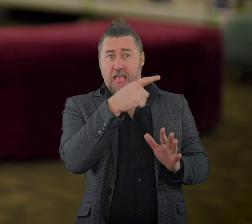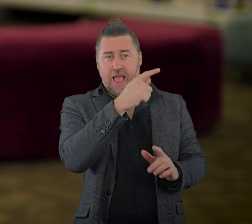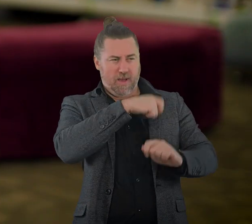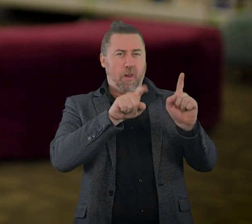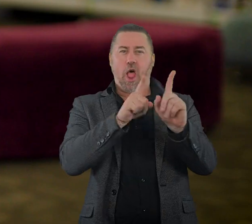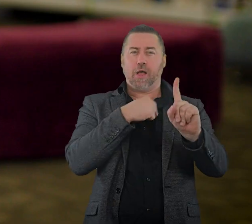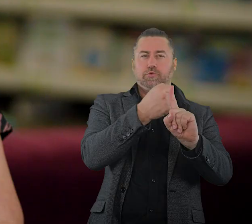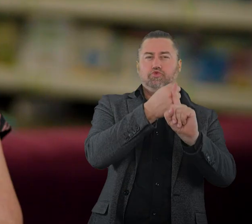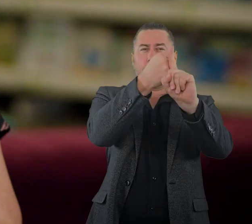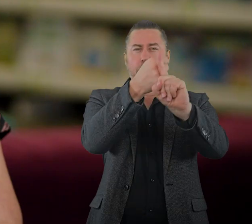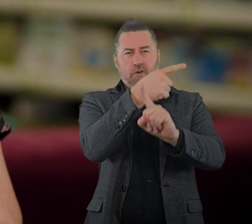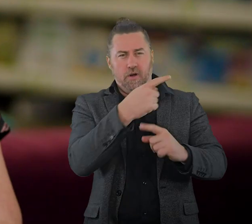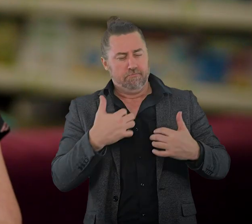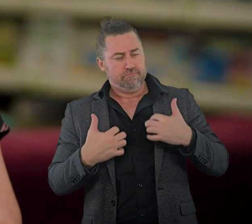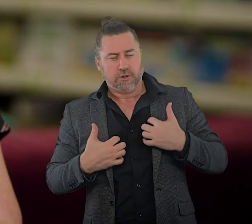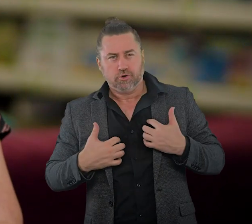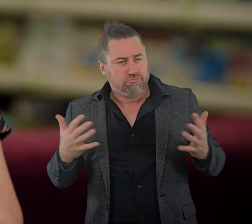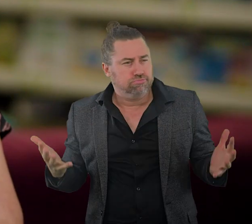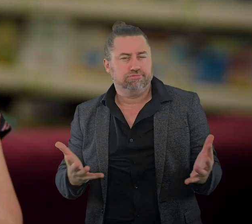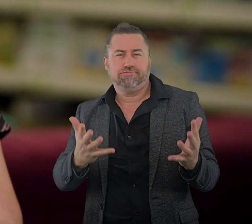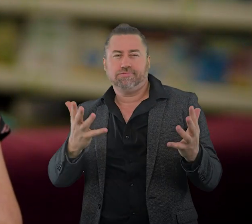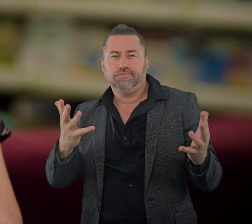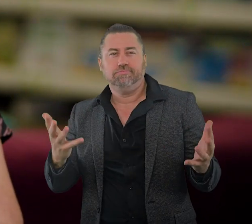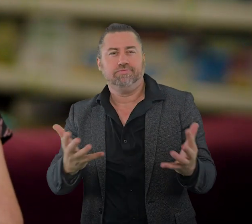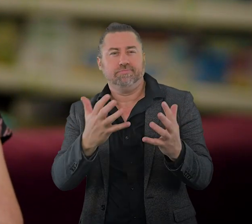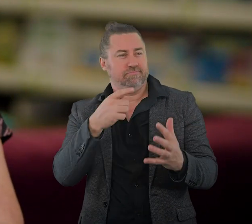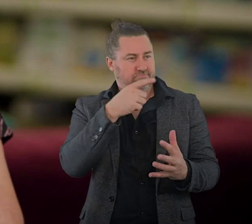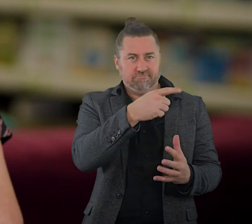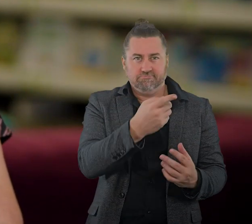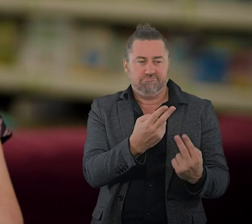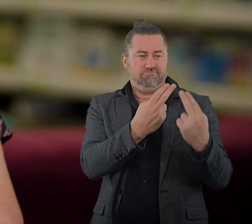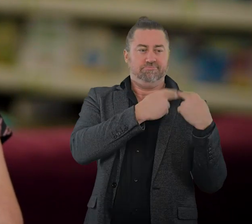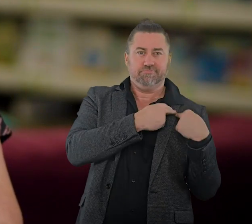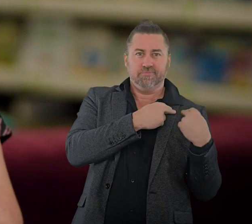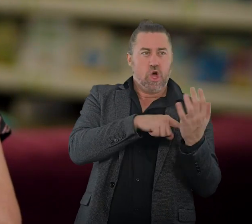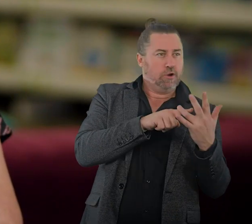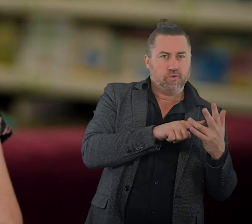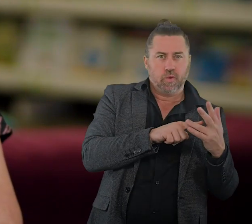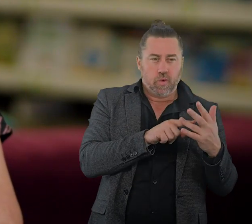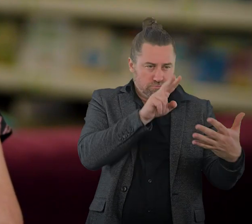took that role on. She was really passionate about it and took on that role in actually doing the audit of all